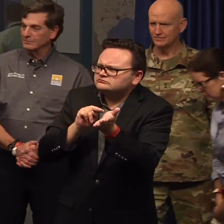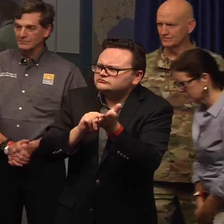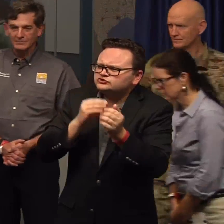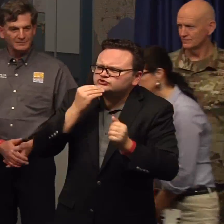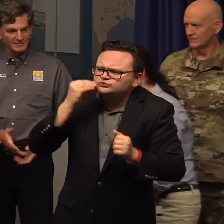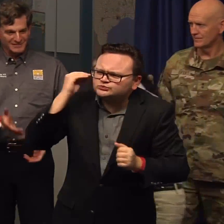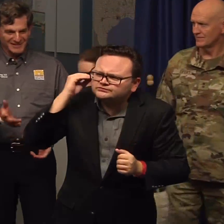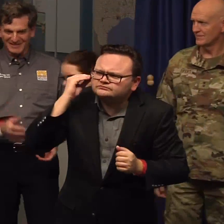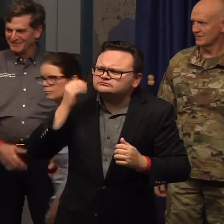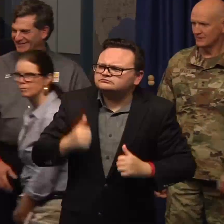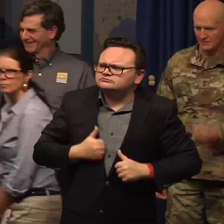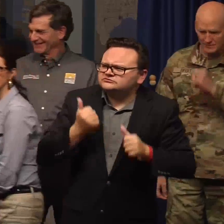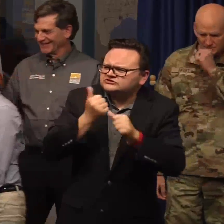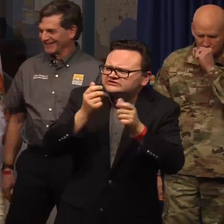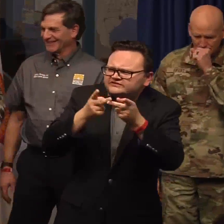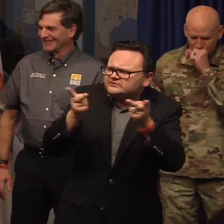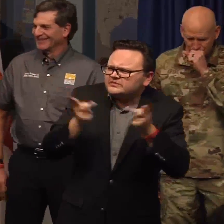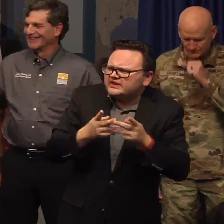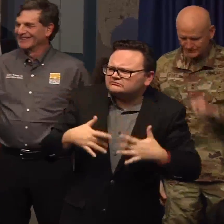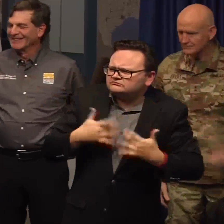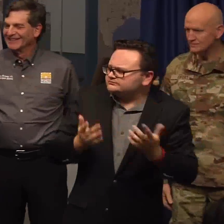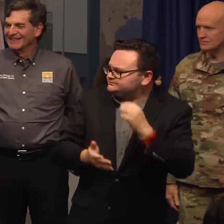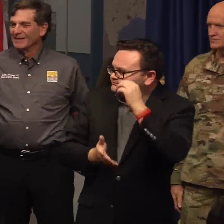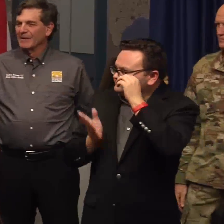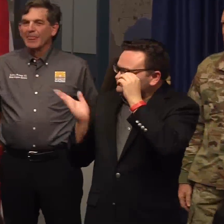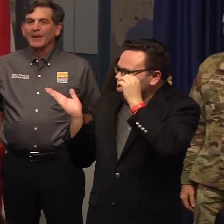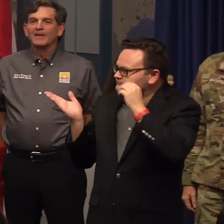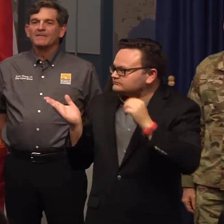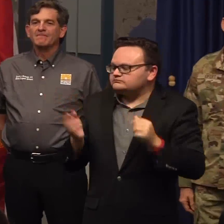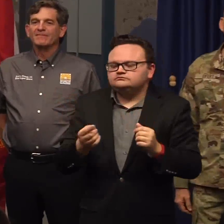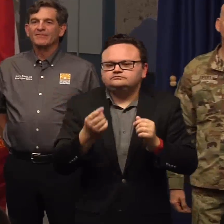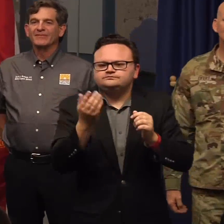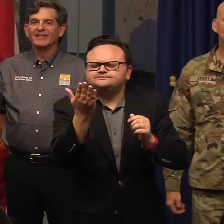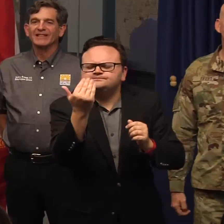FATALITY AND THE OTHER TWO WERE NEGATIVE SO THAT'S WHAT WE ANNOUNCED TODAY. CAN YOU TALK ABOUT WHAT